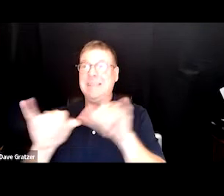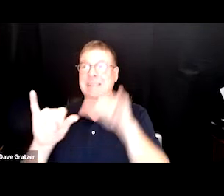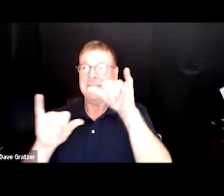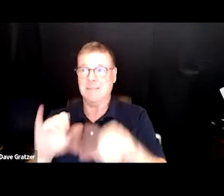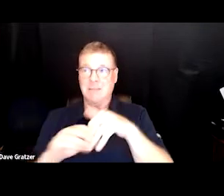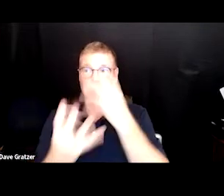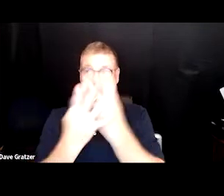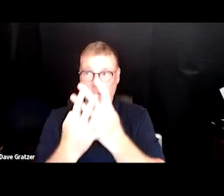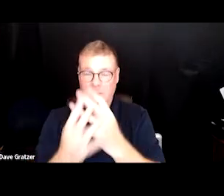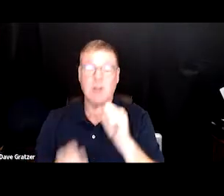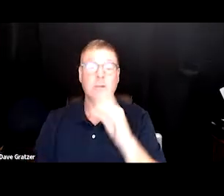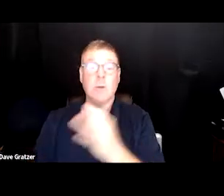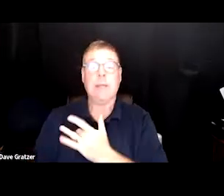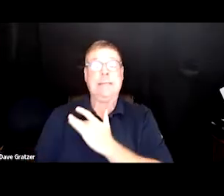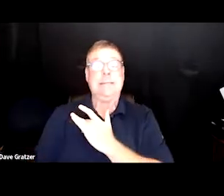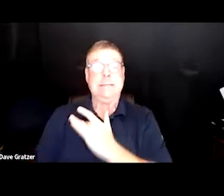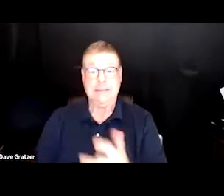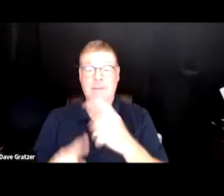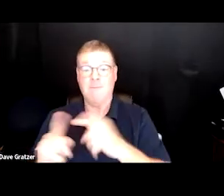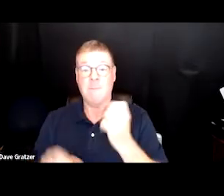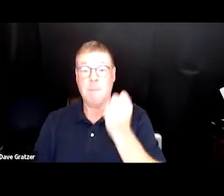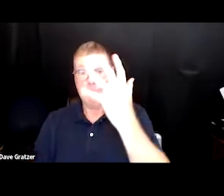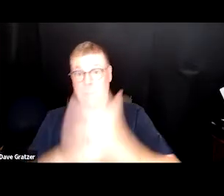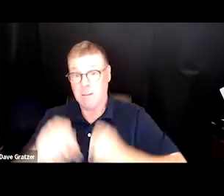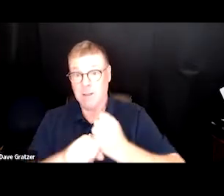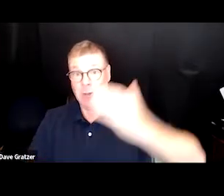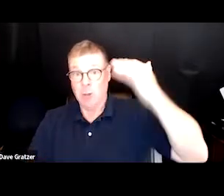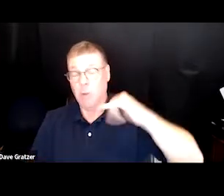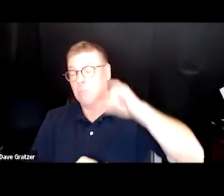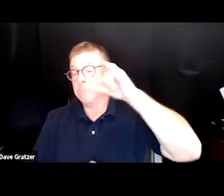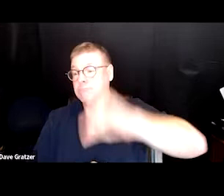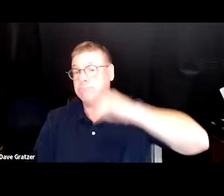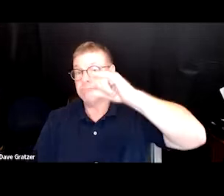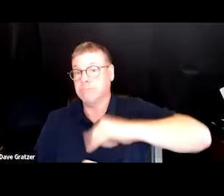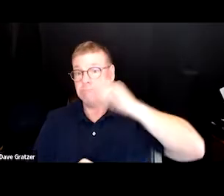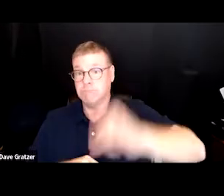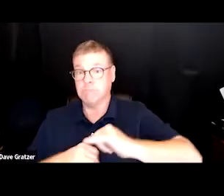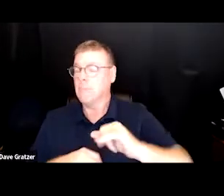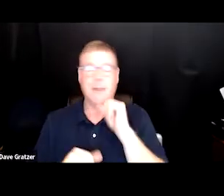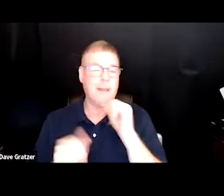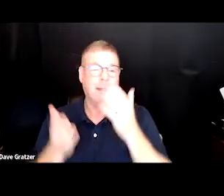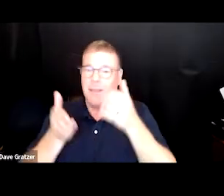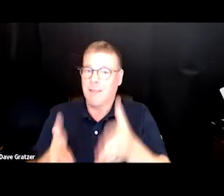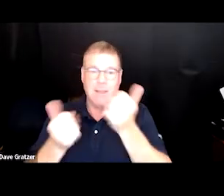So our typical population from years ago, which was there for a period of time is no longer the case.